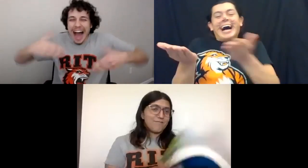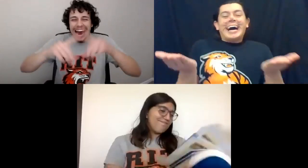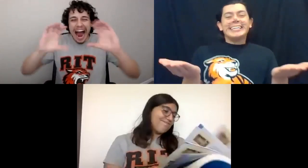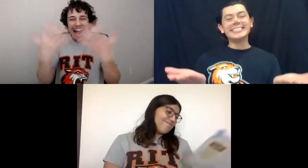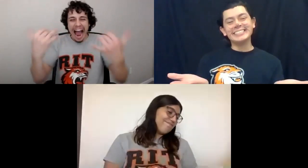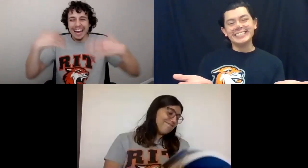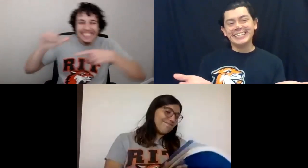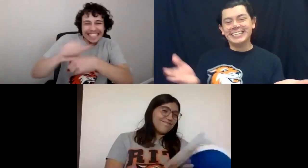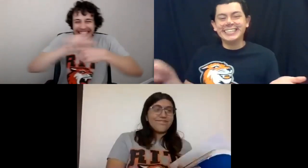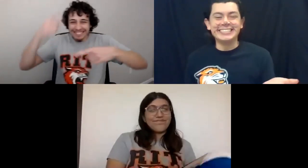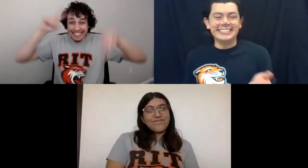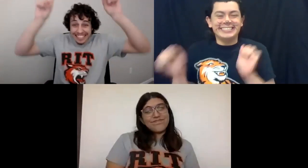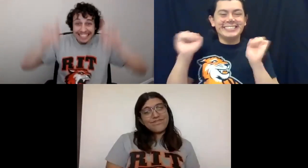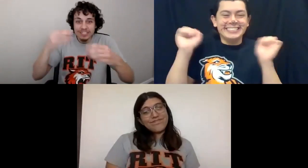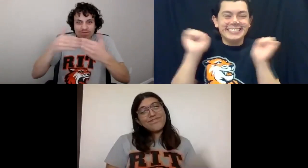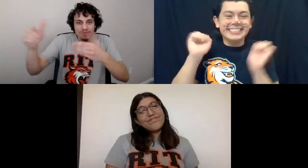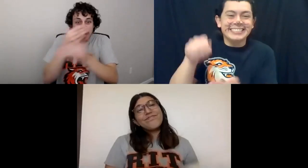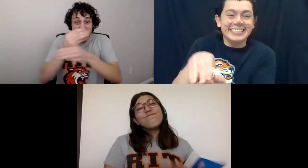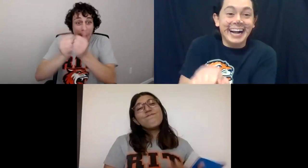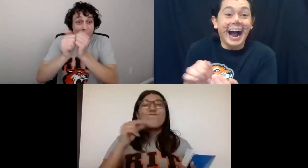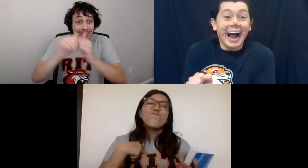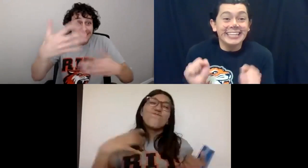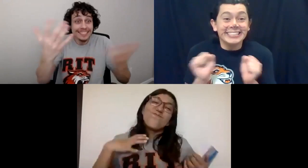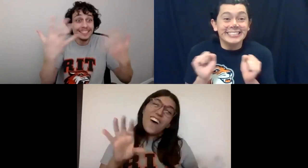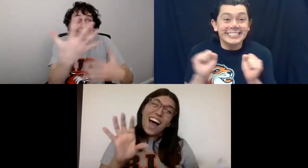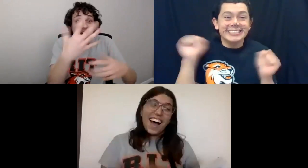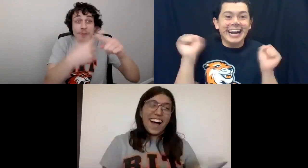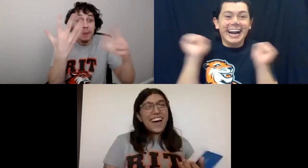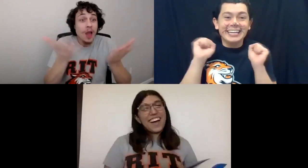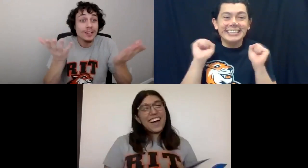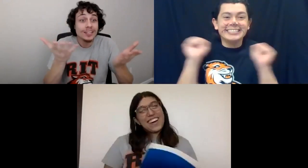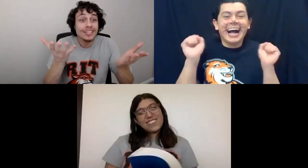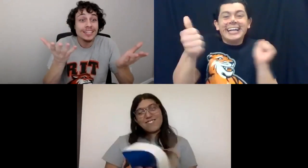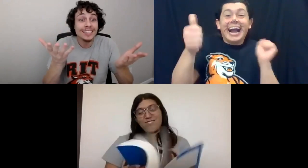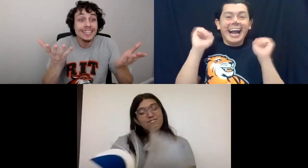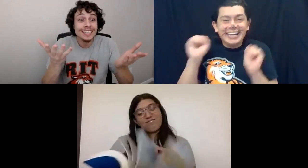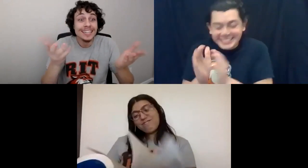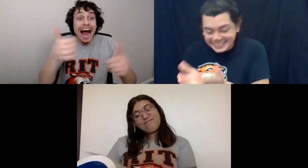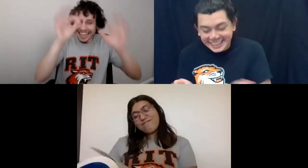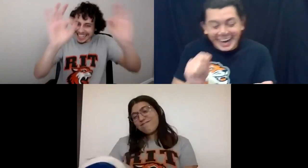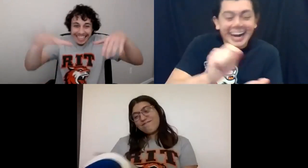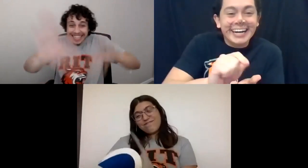Vladimir: Hello, welcome to class. We are going to practice for our Math Competition. Ronald: EEEEEEEEEEEE!! Vladimir: Five plus five, Ronnie. Ronald: 10!!!! Vladimir: Yes, good!